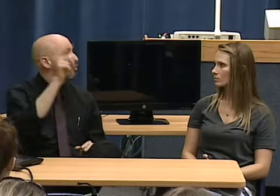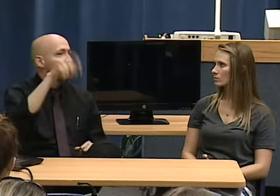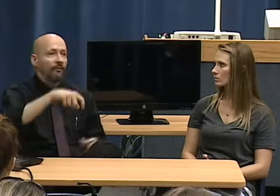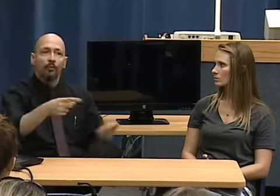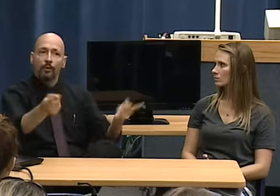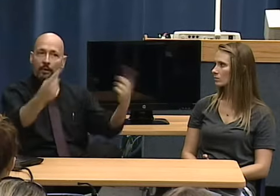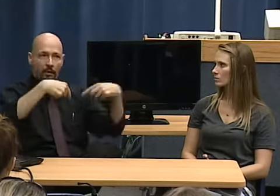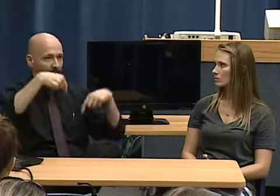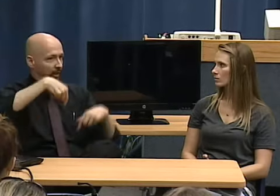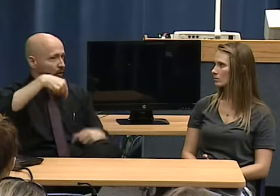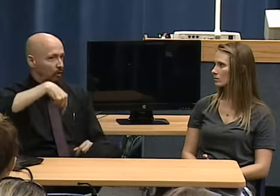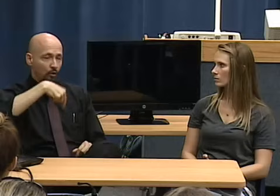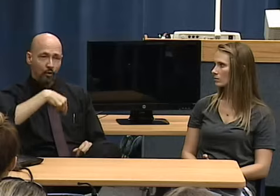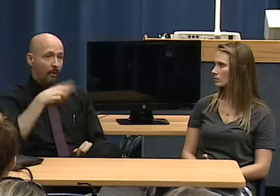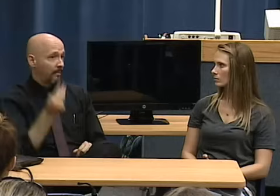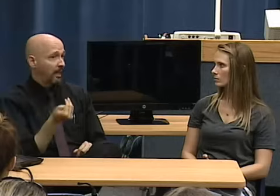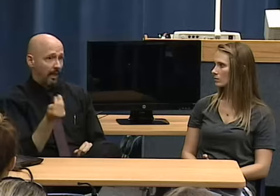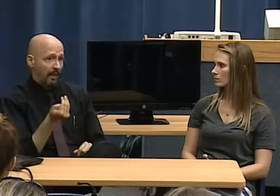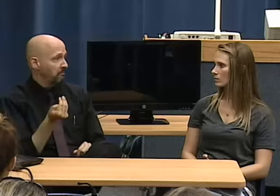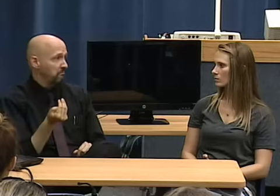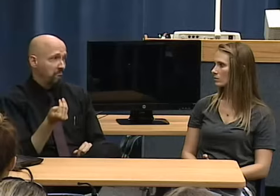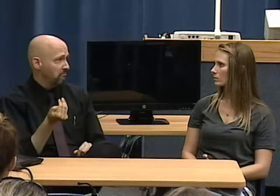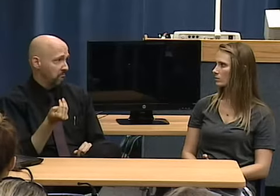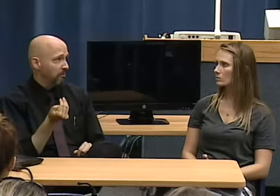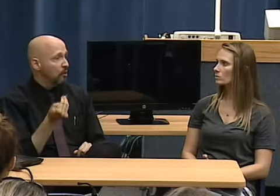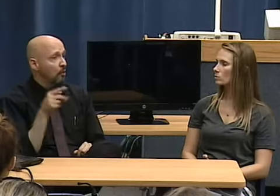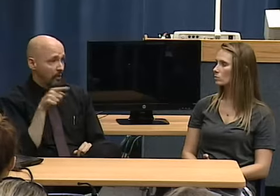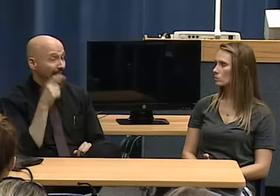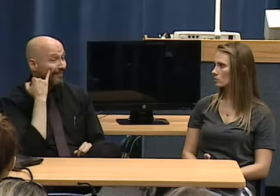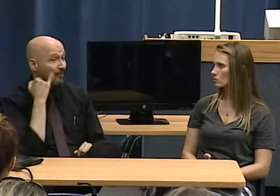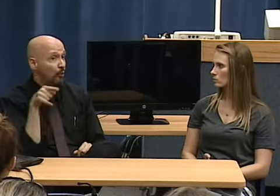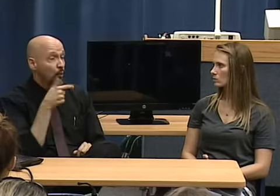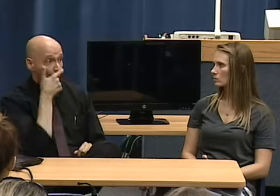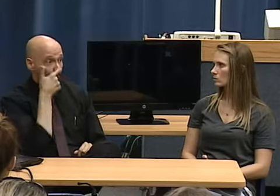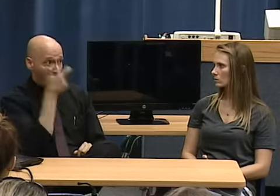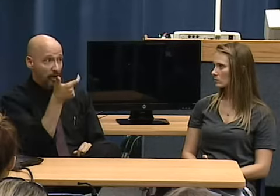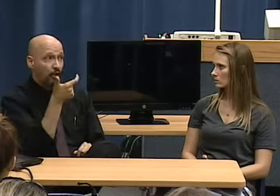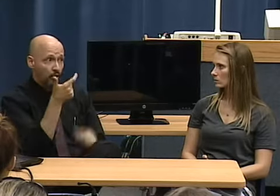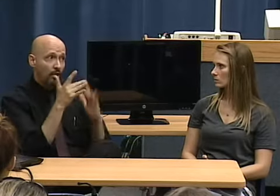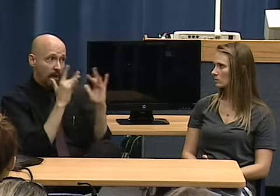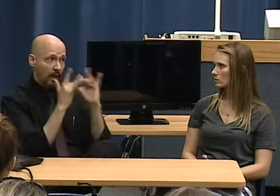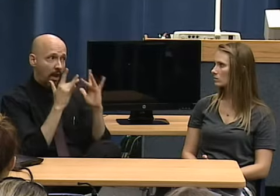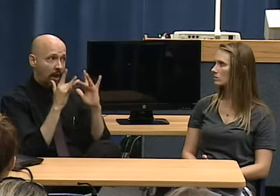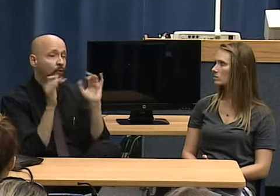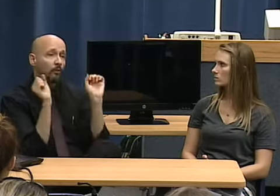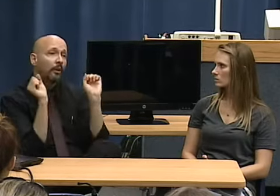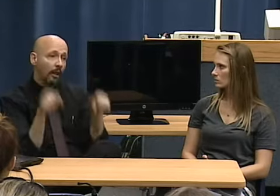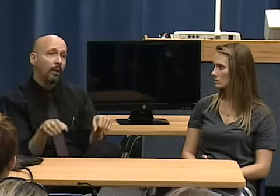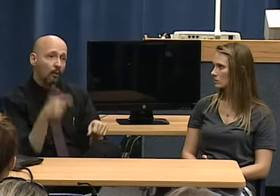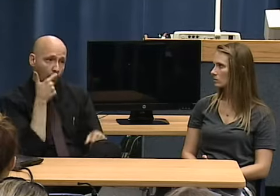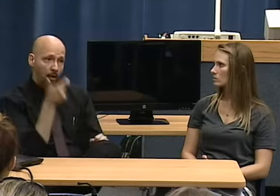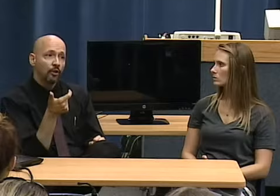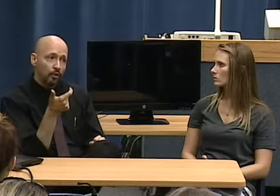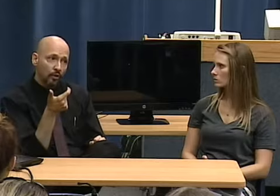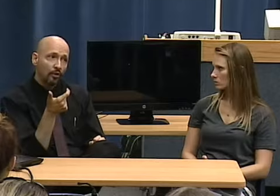You guys don't need to come here on Monday. If you watch online, you can watch.